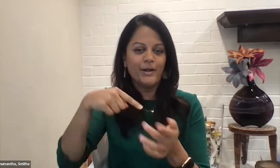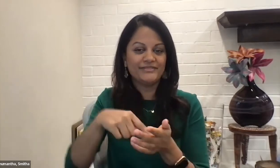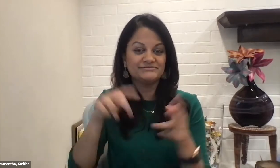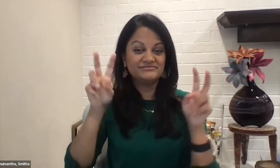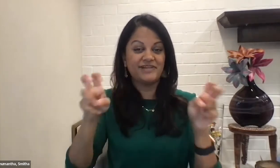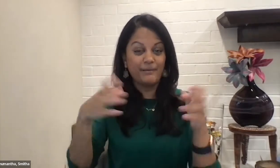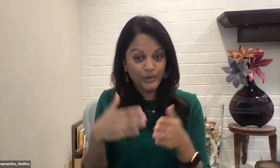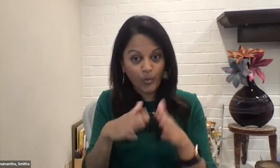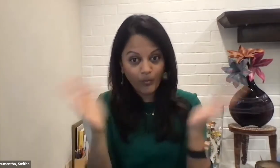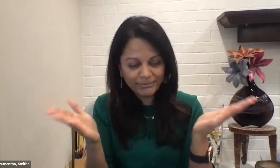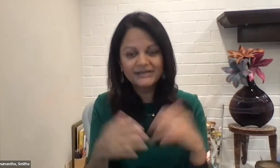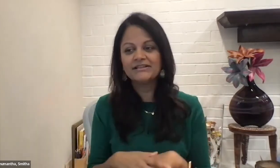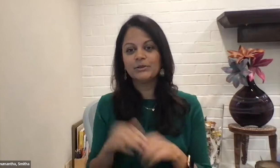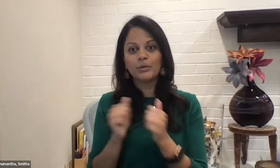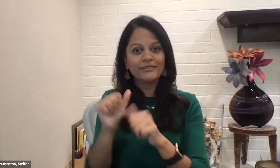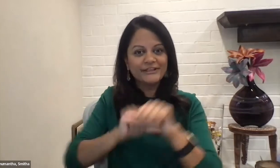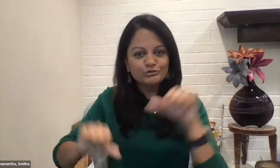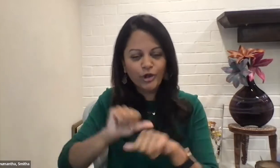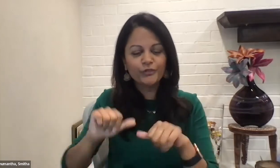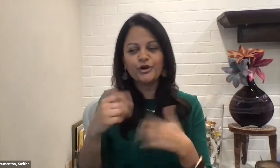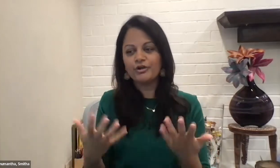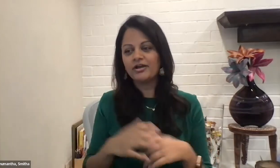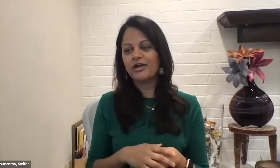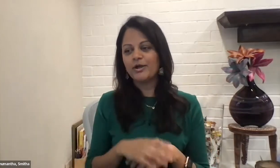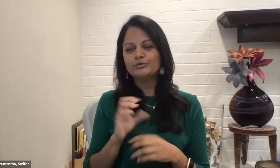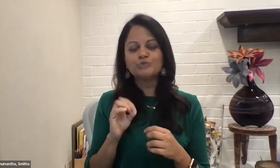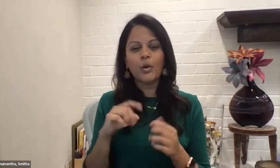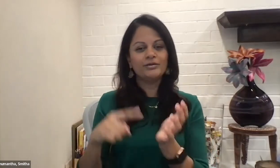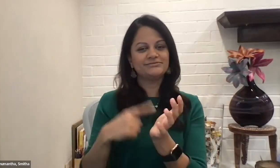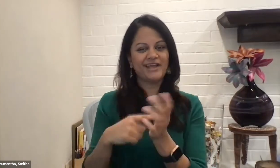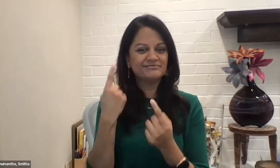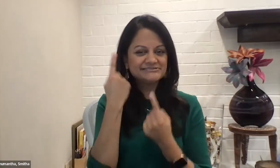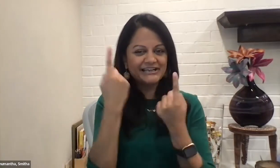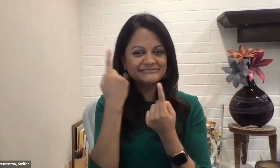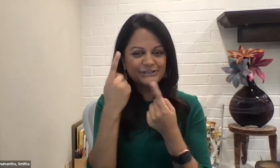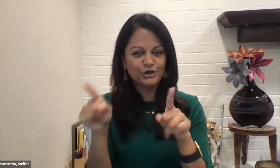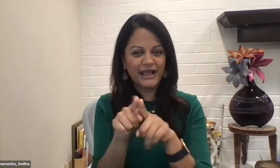we often don't talk about this topic openly. We don't talk about it with each other.